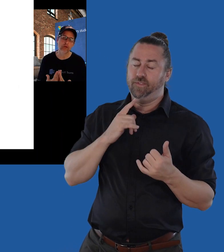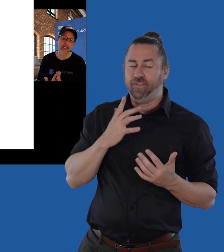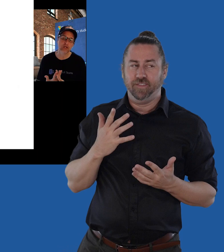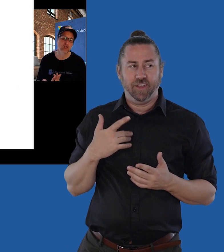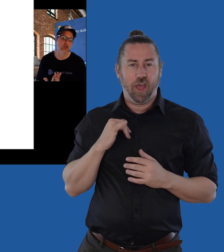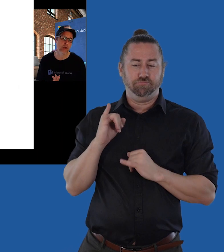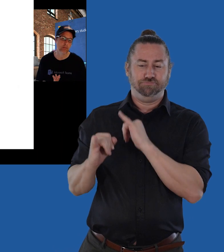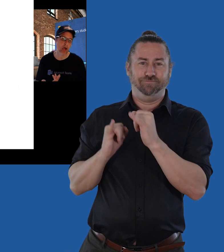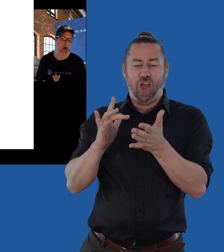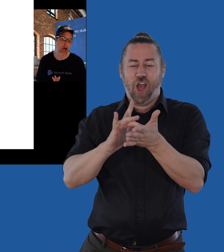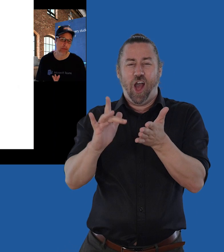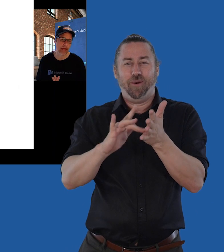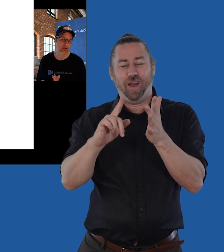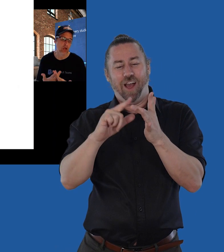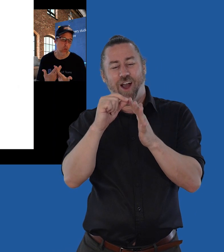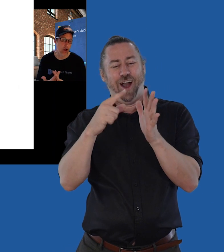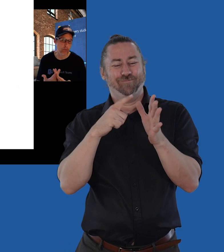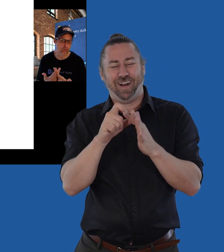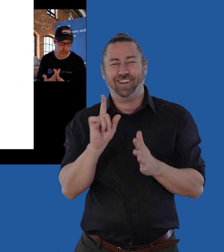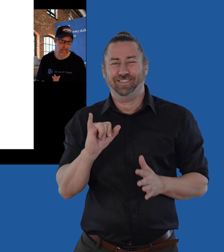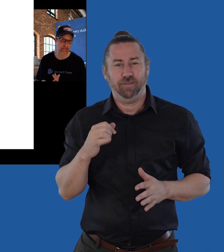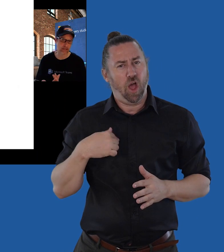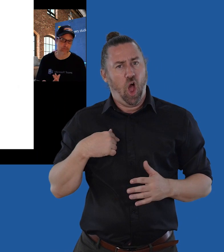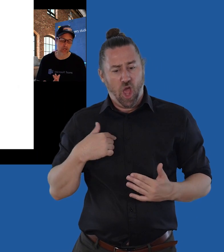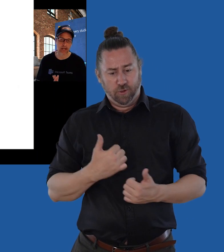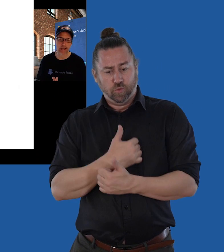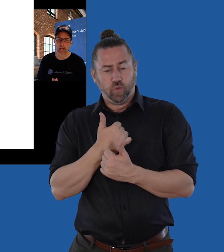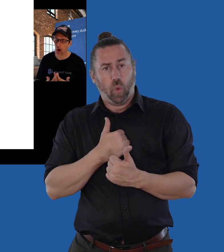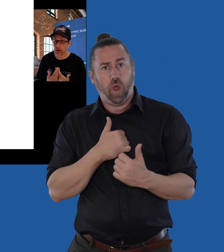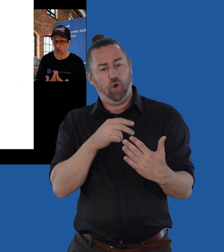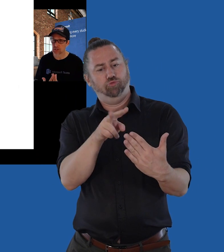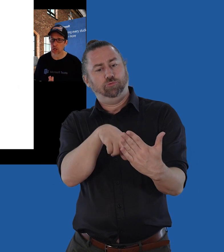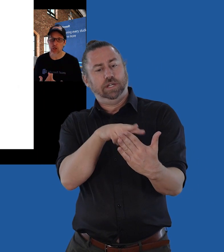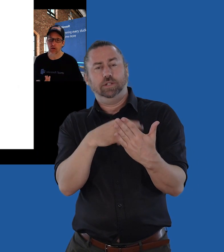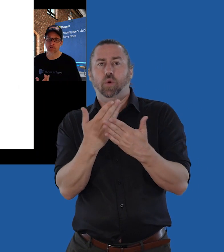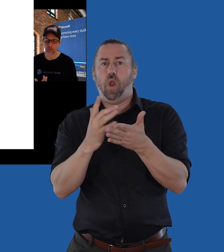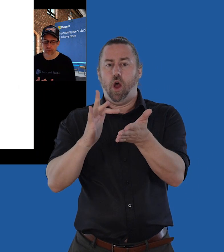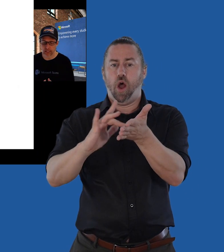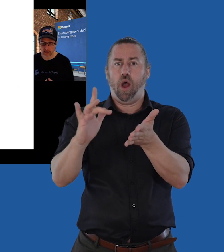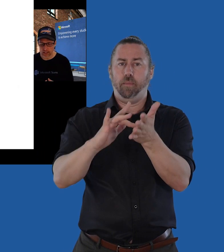I really enjoy my iPad, when I'm reading, OK, I use it a lot for reading,